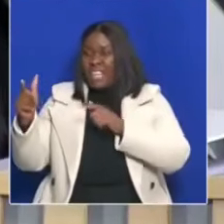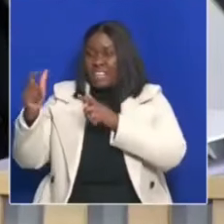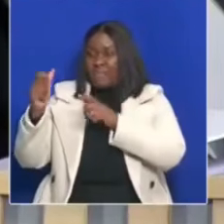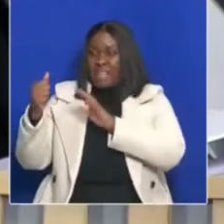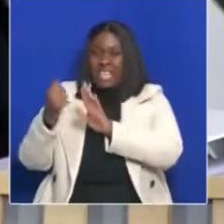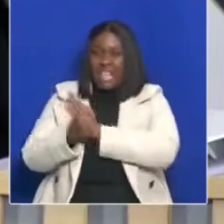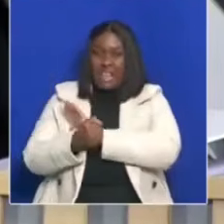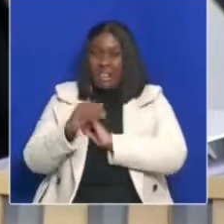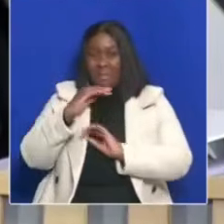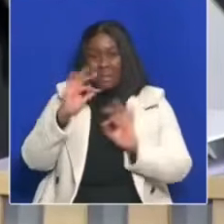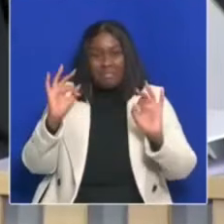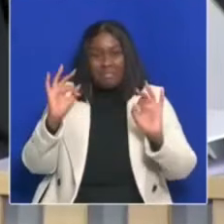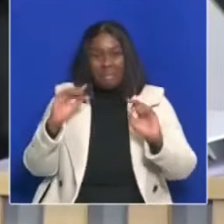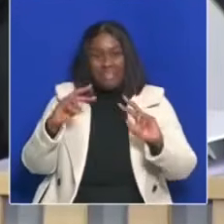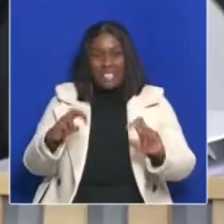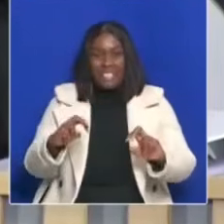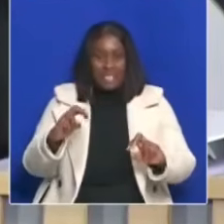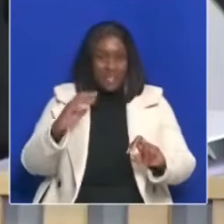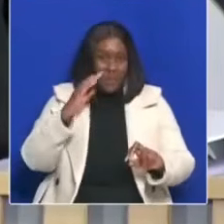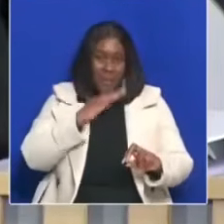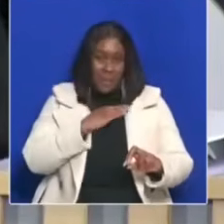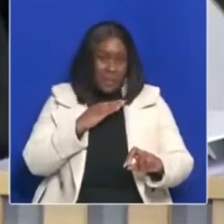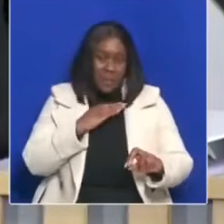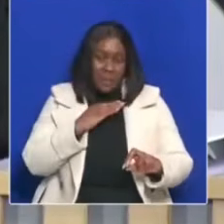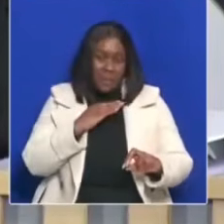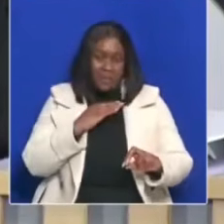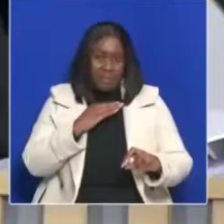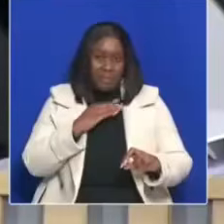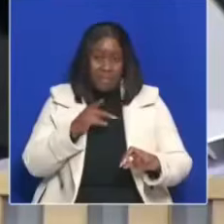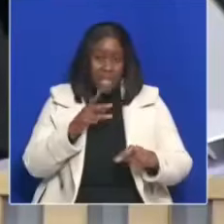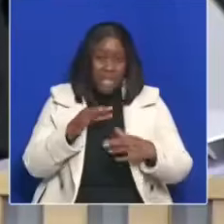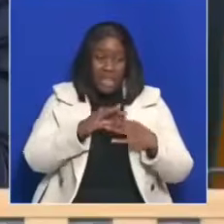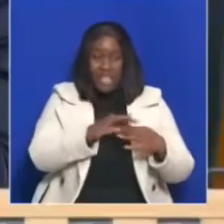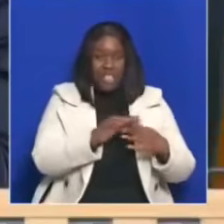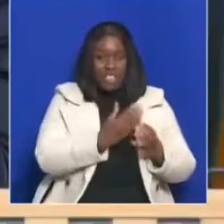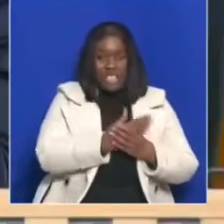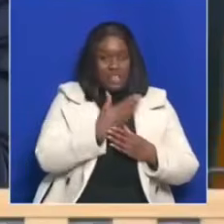uh alleged suspects to the case. Would would the answer lie in the docket though?